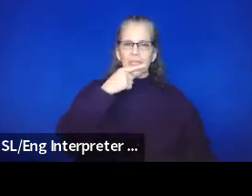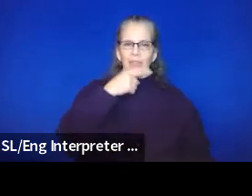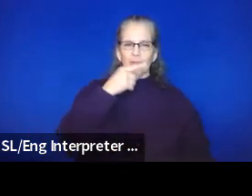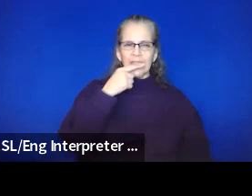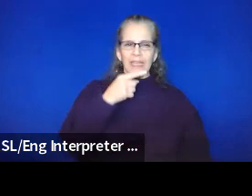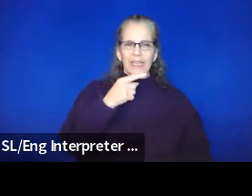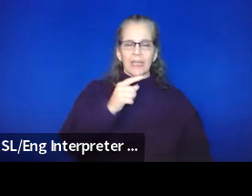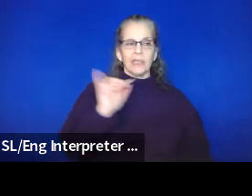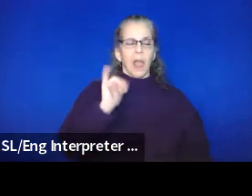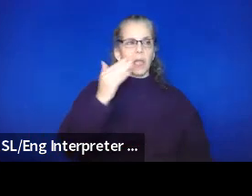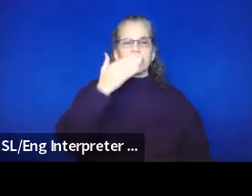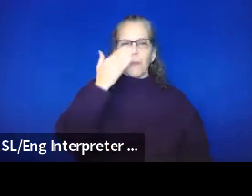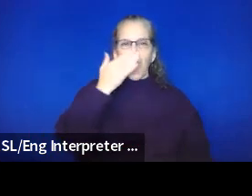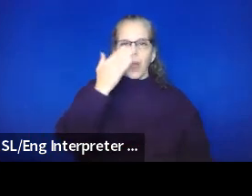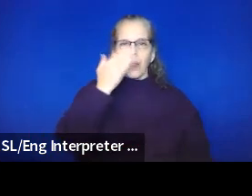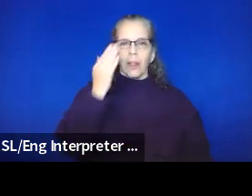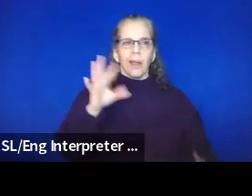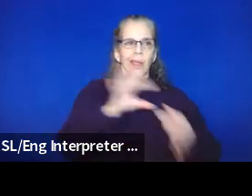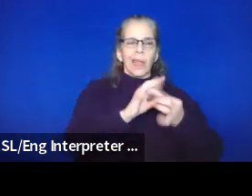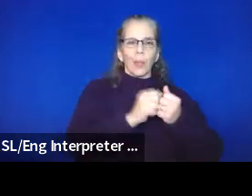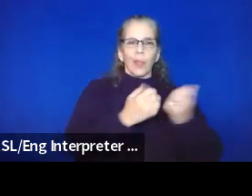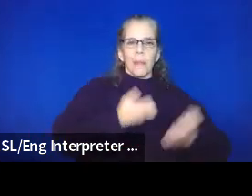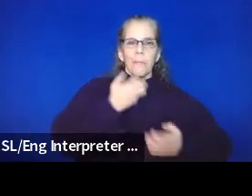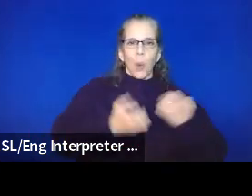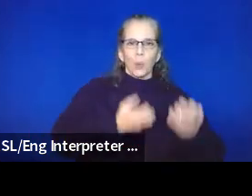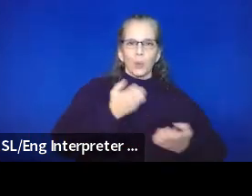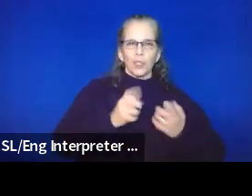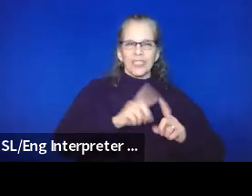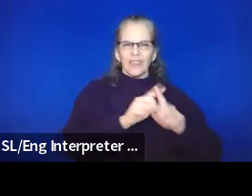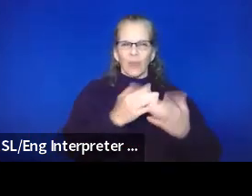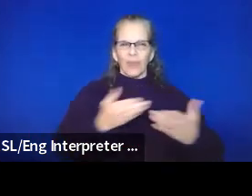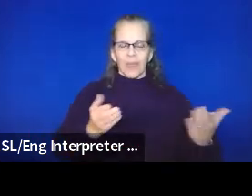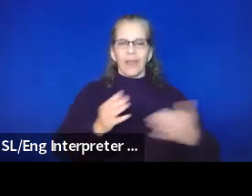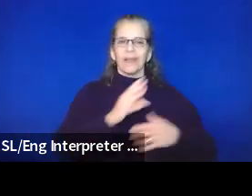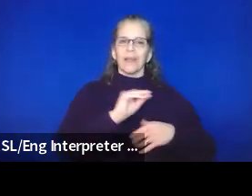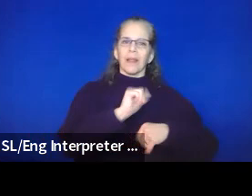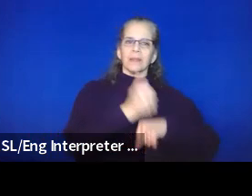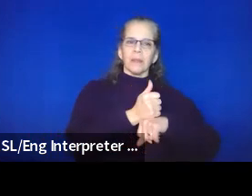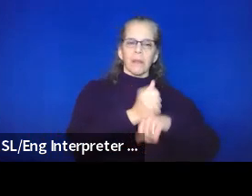in emotion on different things and they form a significant part on making a first impression